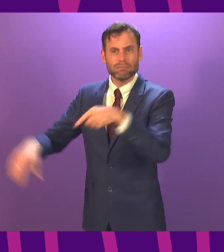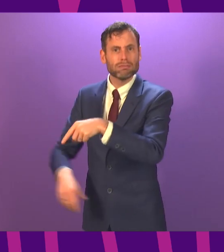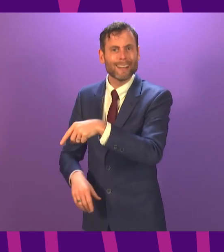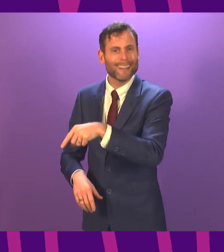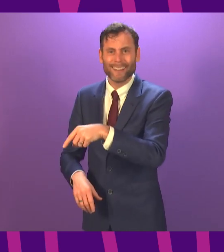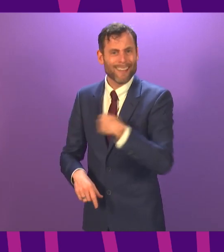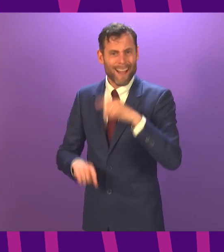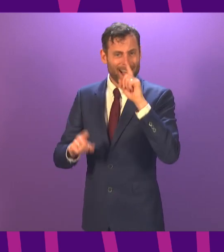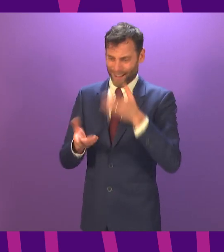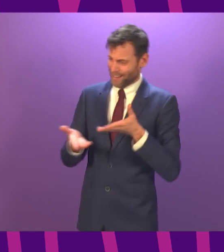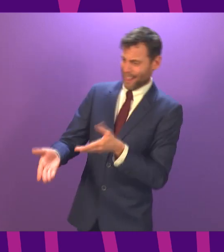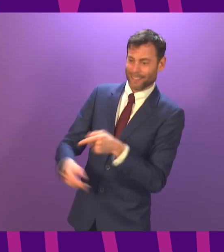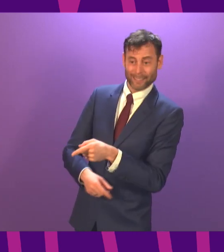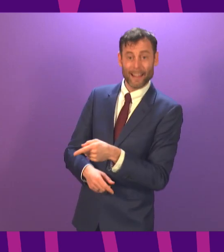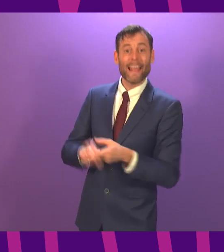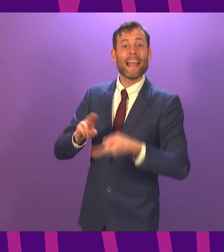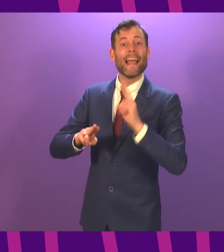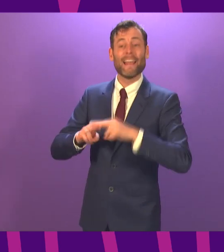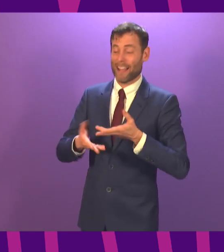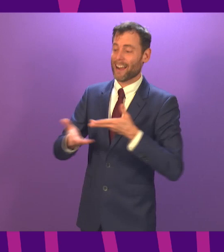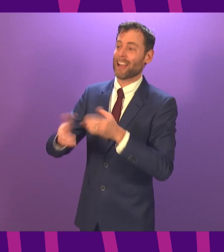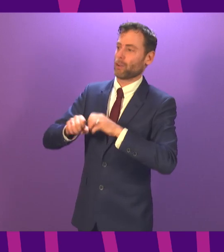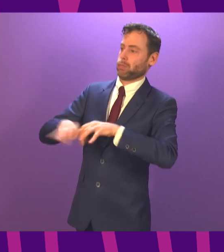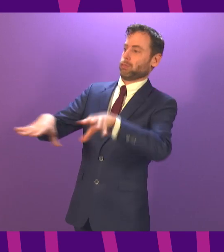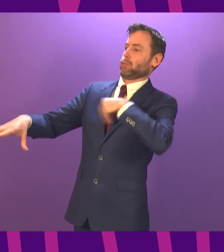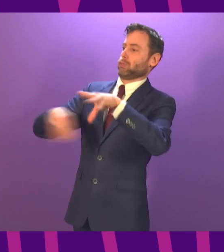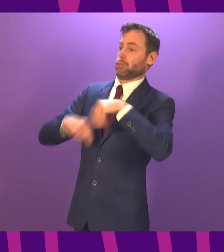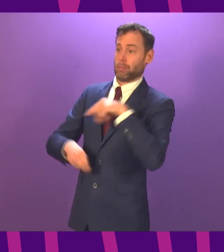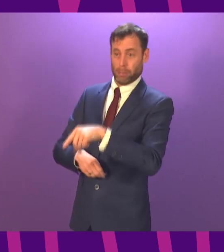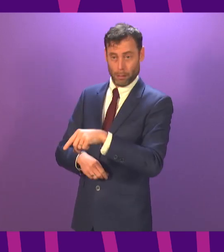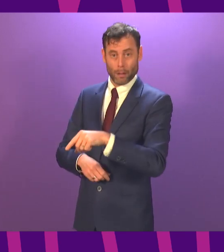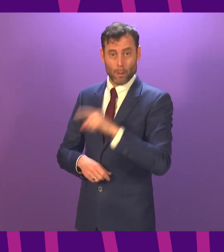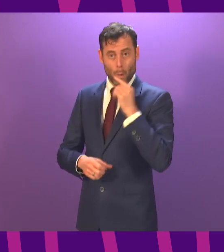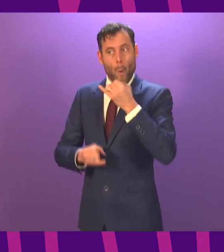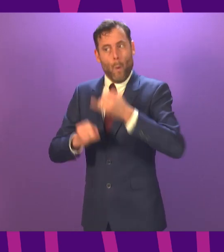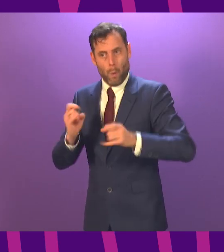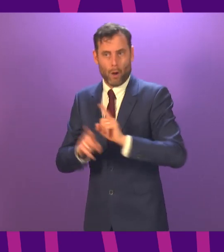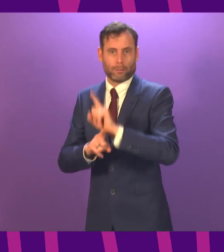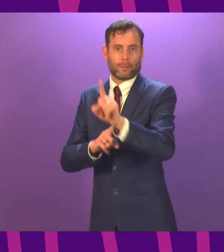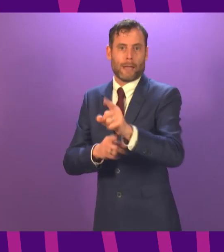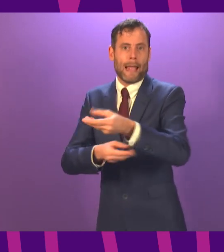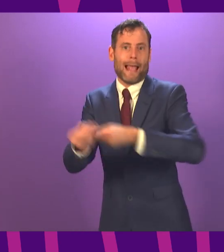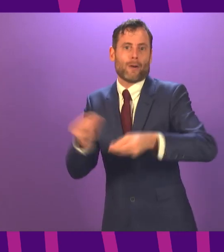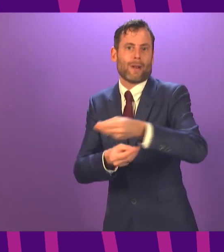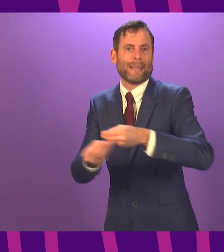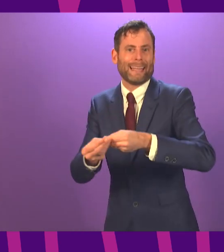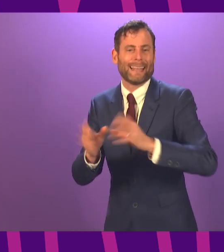much deeper than it would otherwise be. That does not take away the short-term pain and I am acutely aware of that.